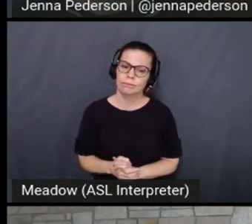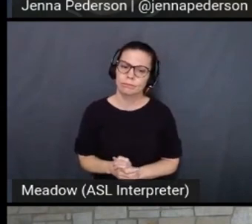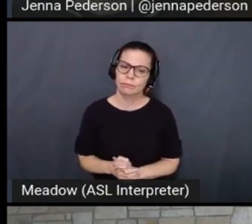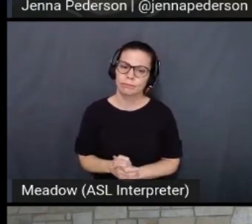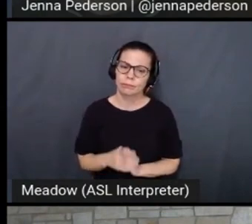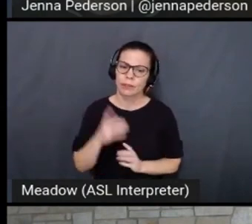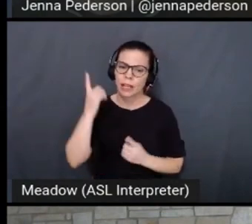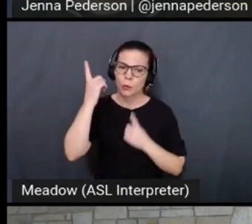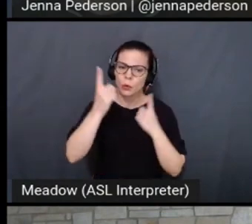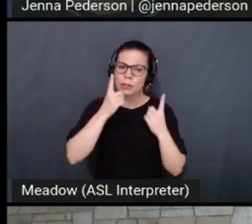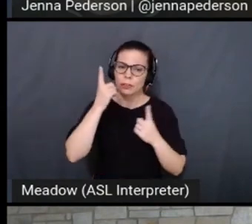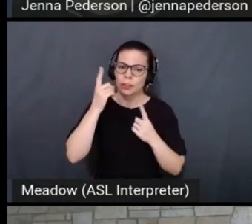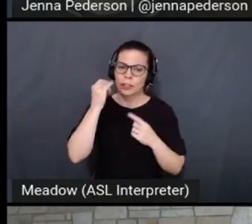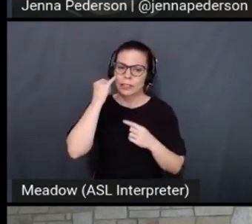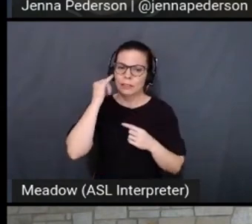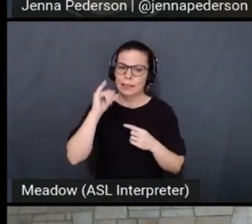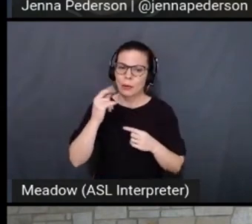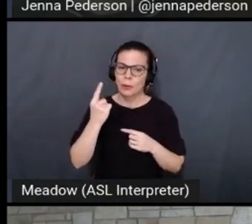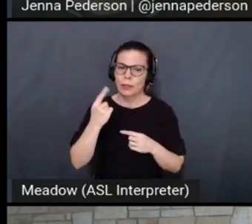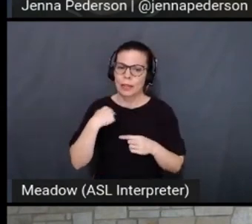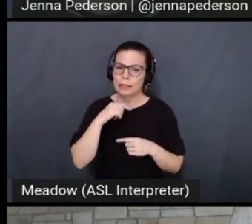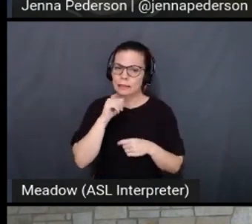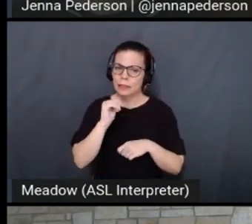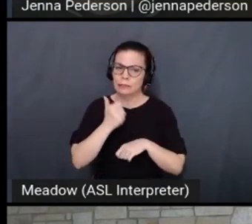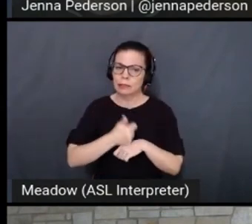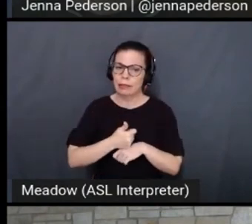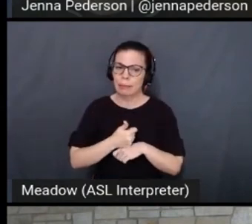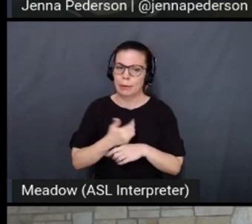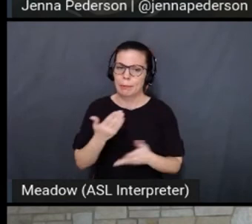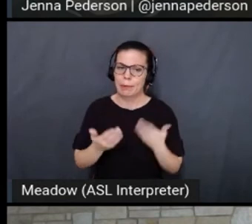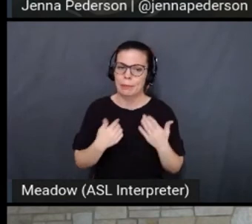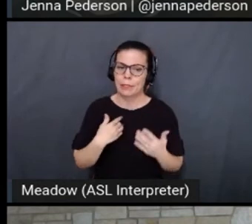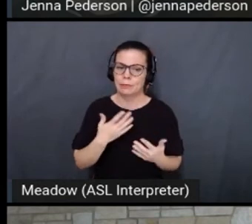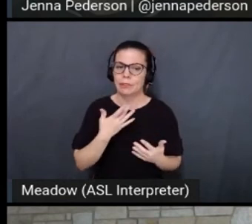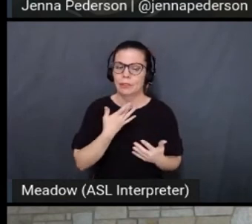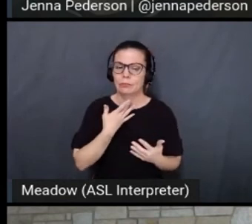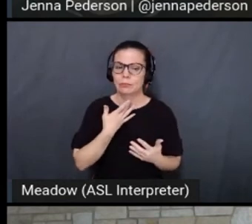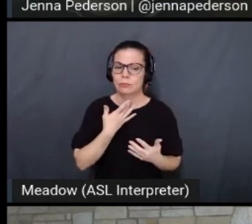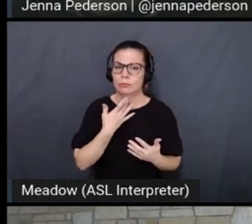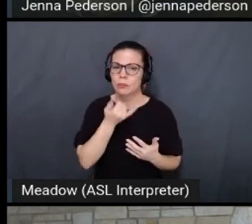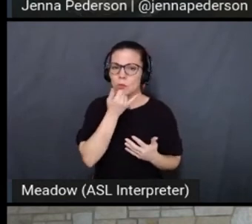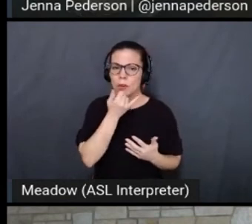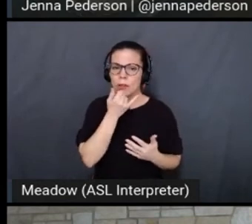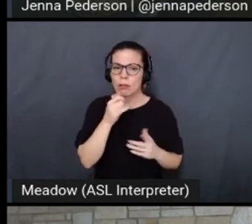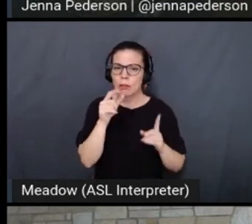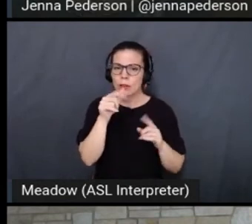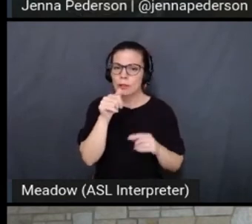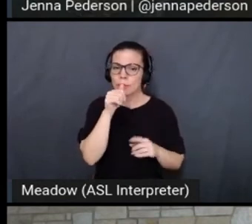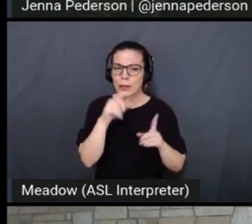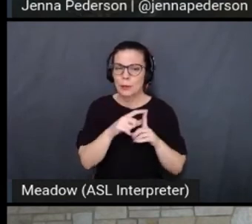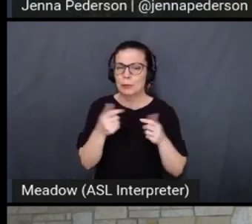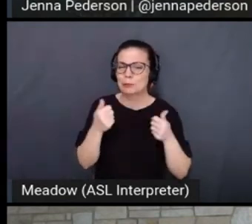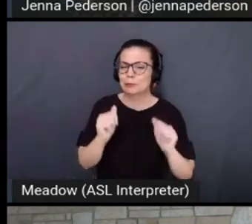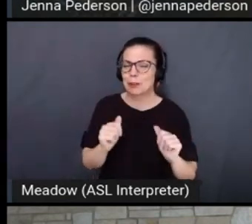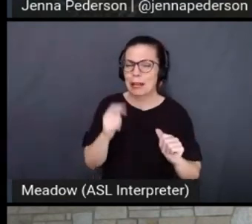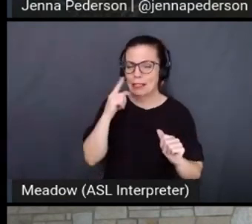I wonder if that one is the one that I had set up, I may have hit the wrong password. Let's keep that one aside. I think this was the one that I created.